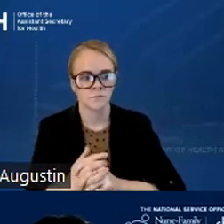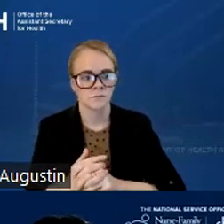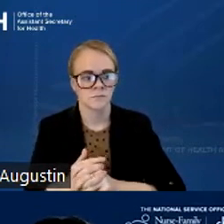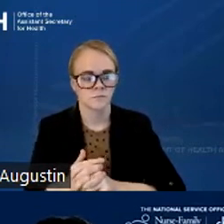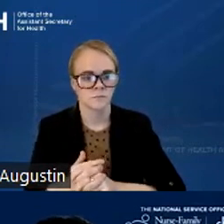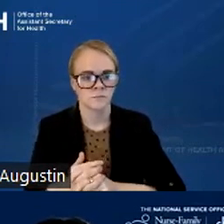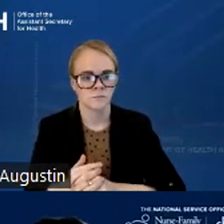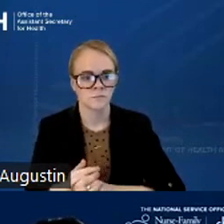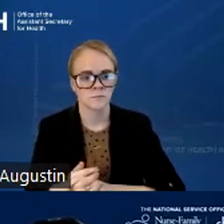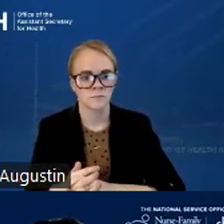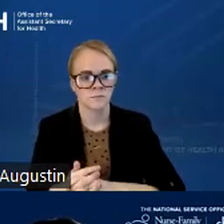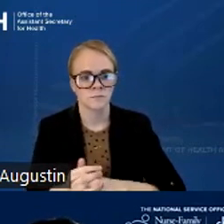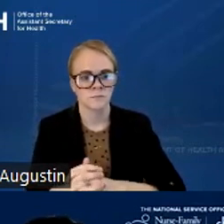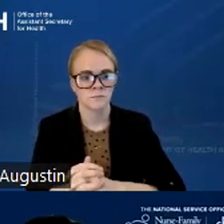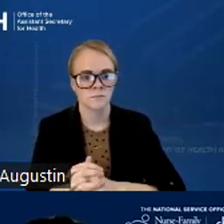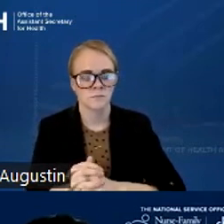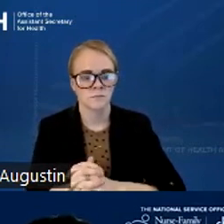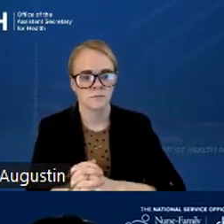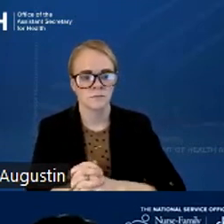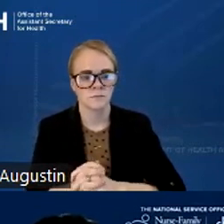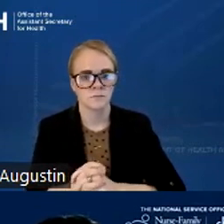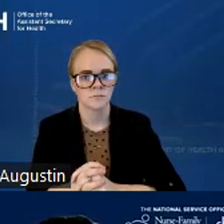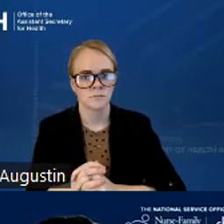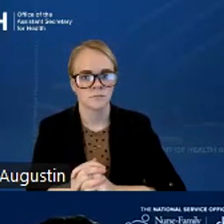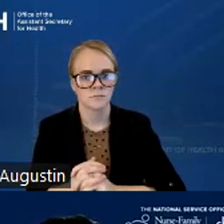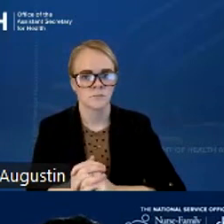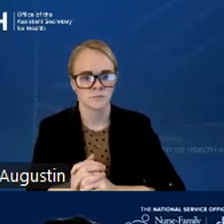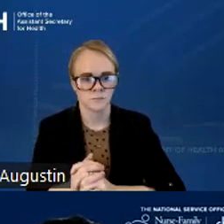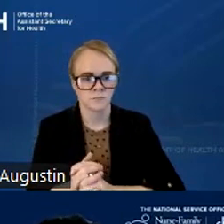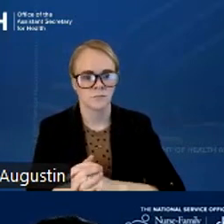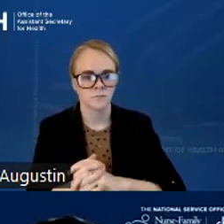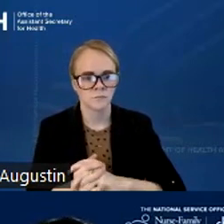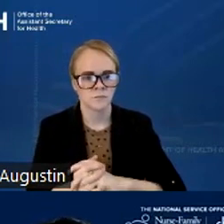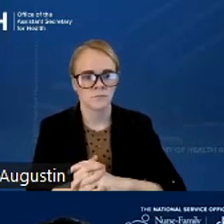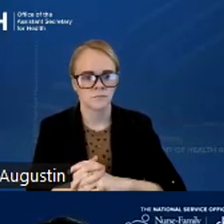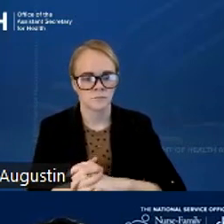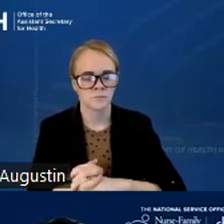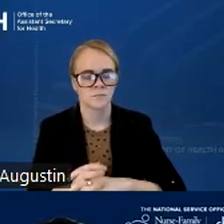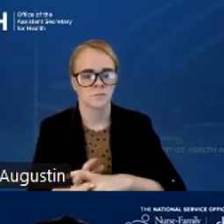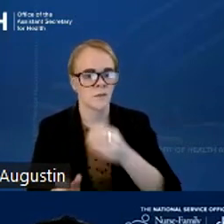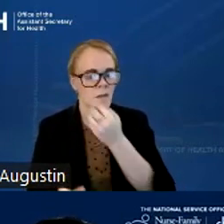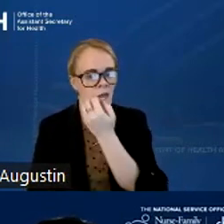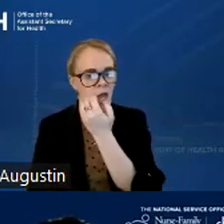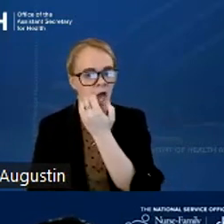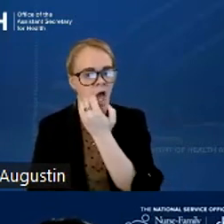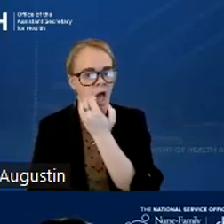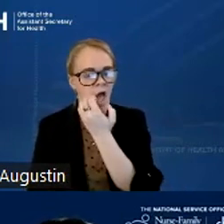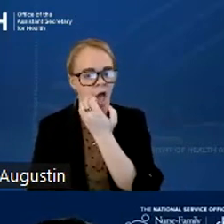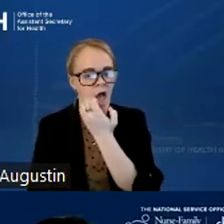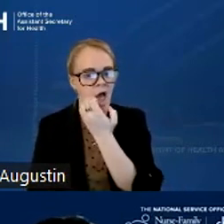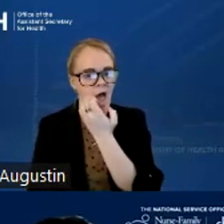and they're there every other week with the family. When a nurse home visitor picks up a phone and says, Hey, Doc,